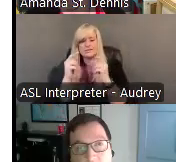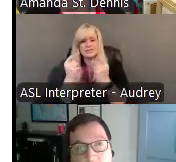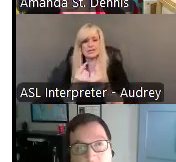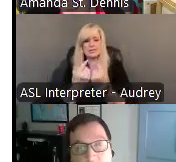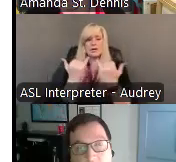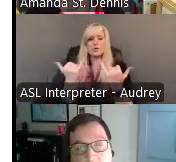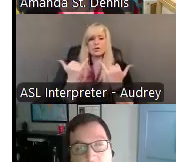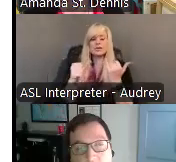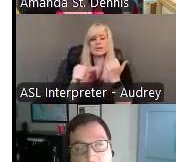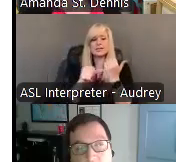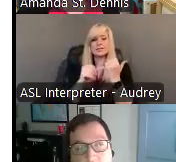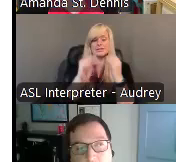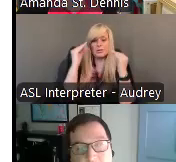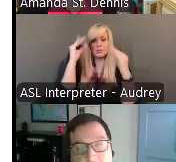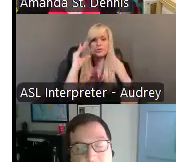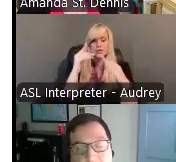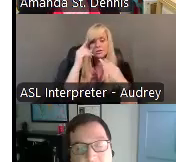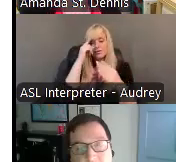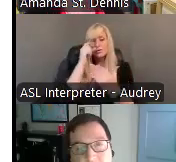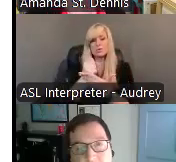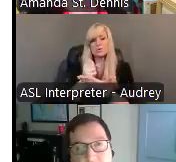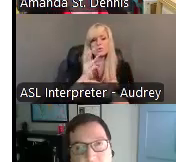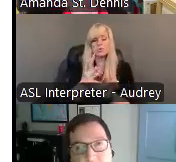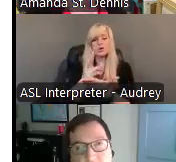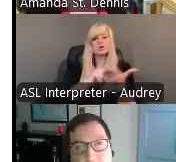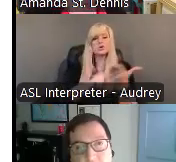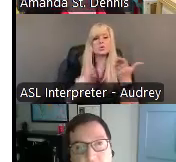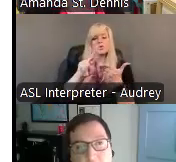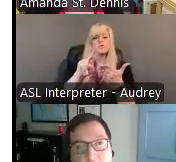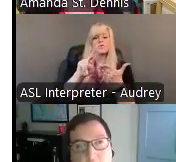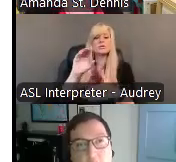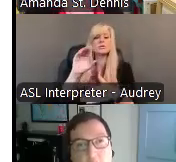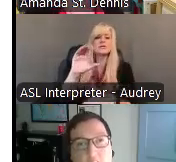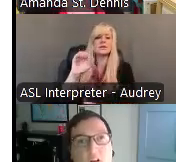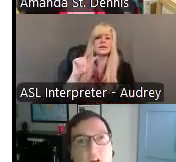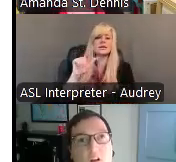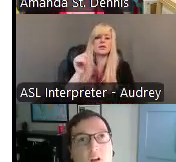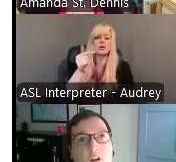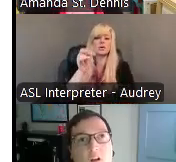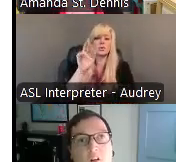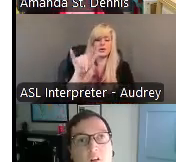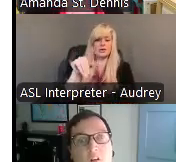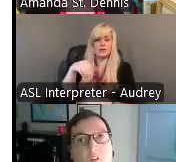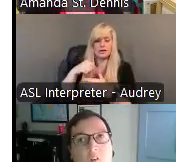in the faculty of Social Work at the University of Calgary in Canada. A key pillar of my work